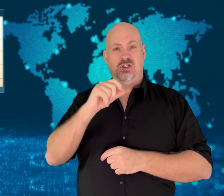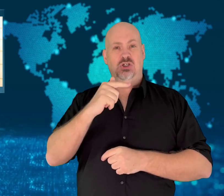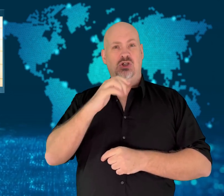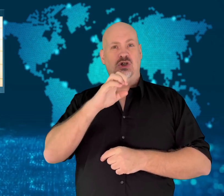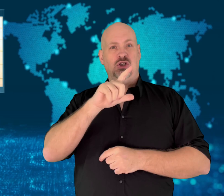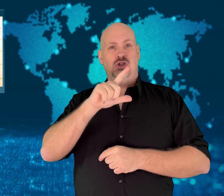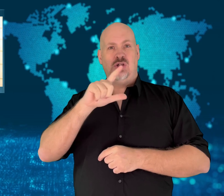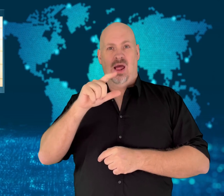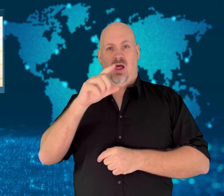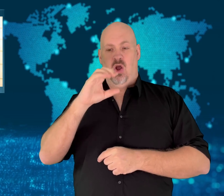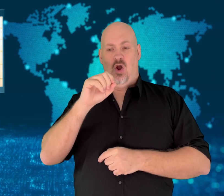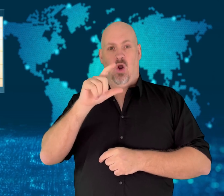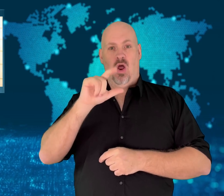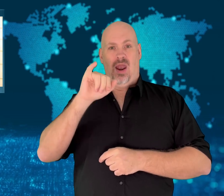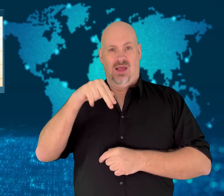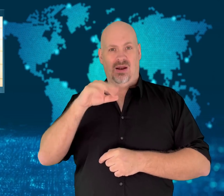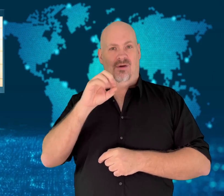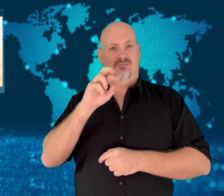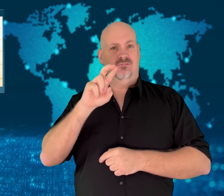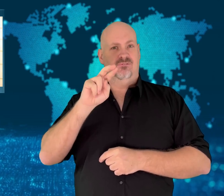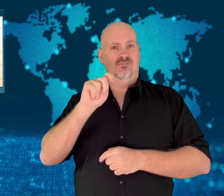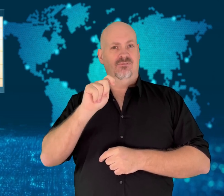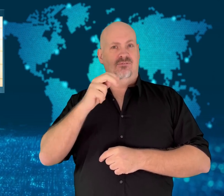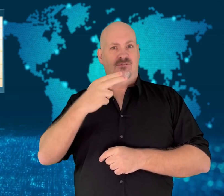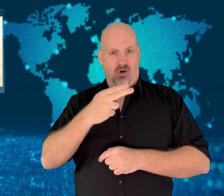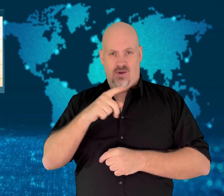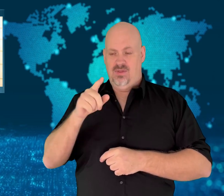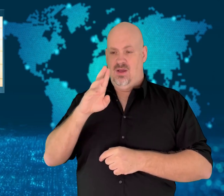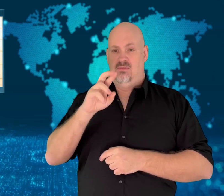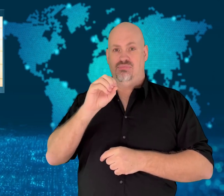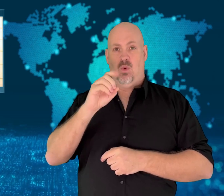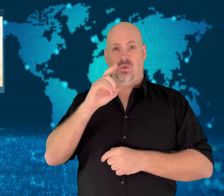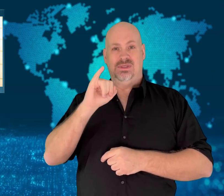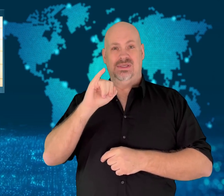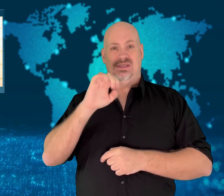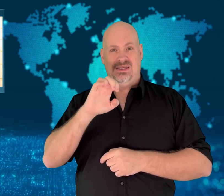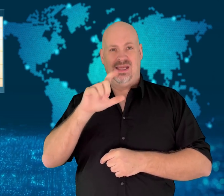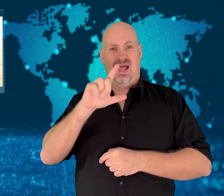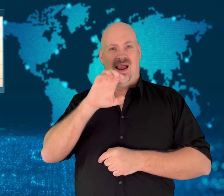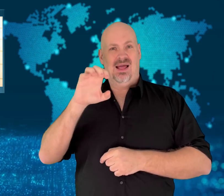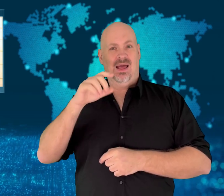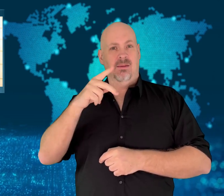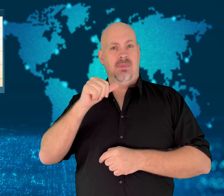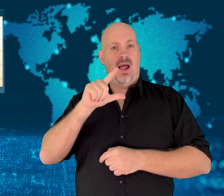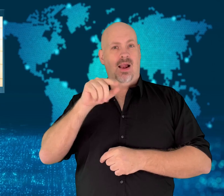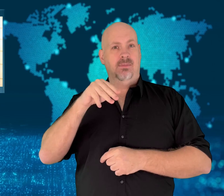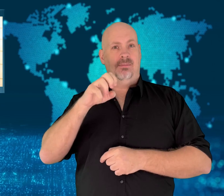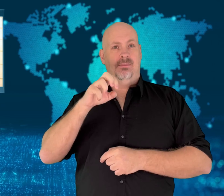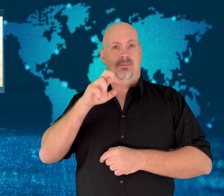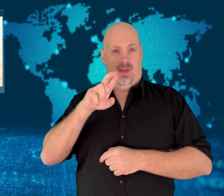and Brodie Lee Palmer - have also been charged with murder